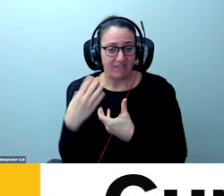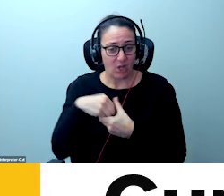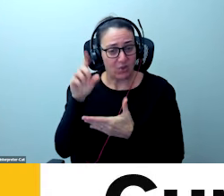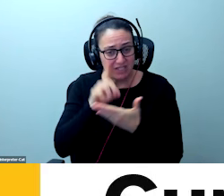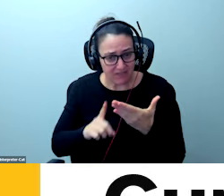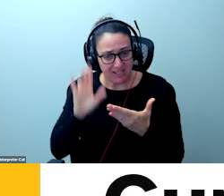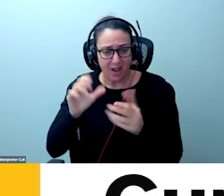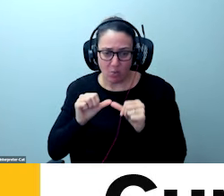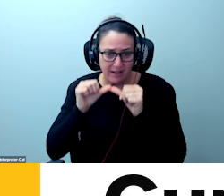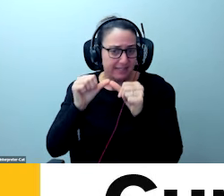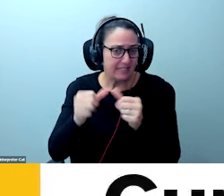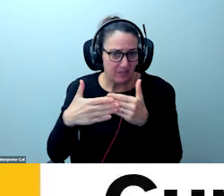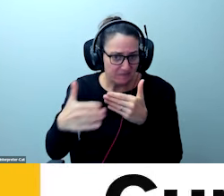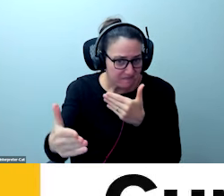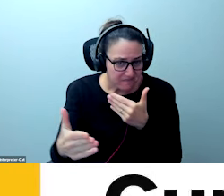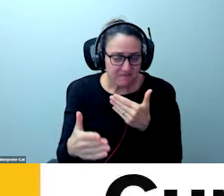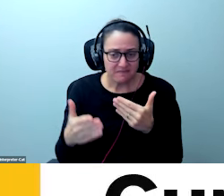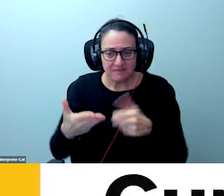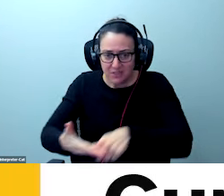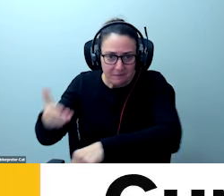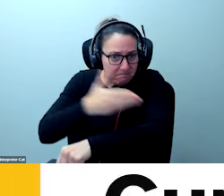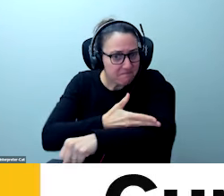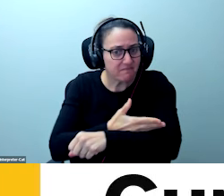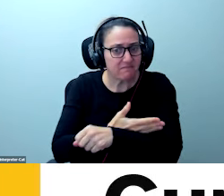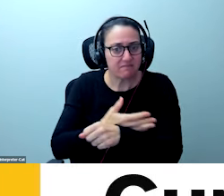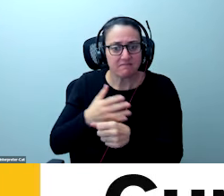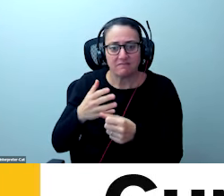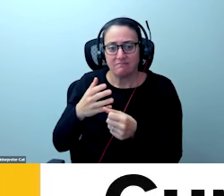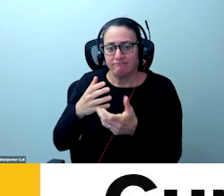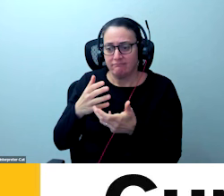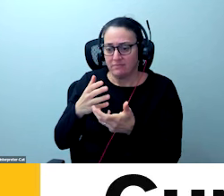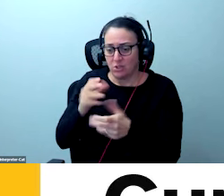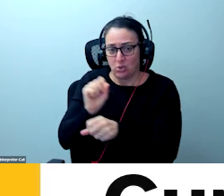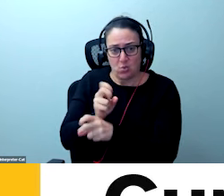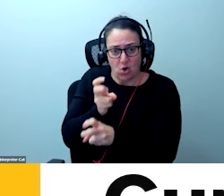and the opportunity to better lean into disability inclusion and to better iterate.